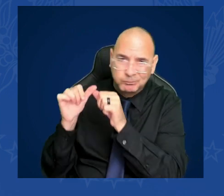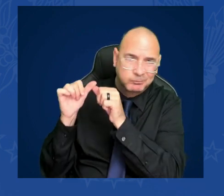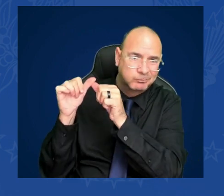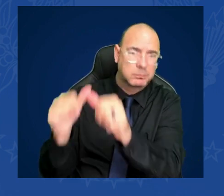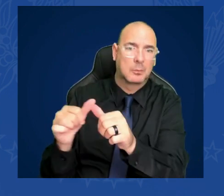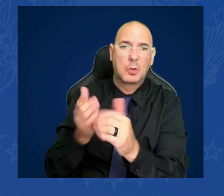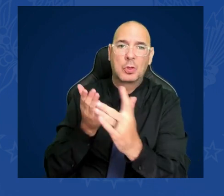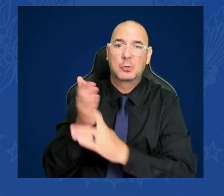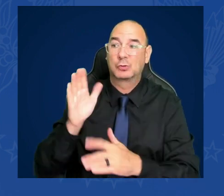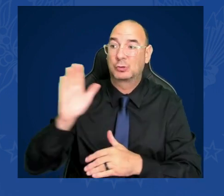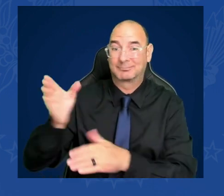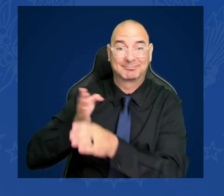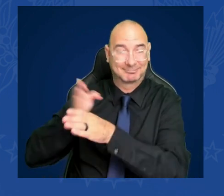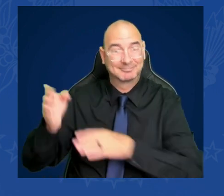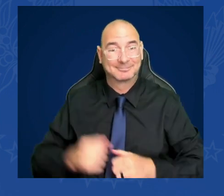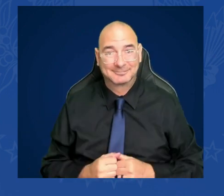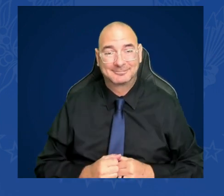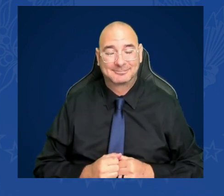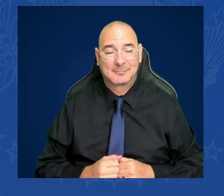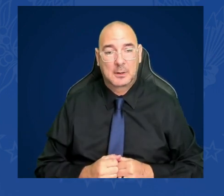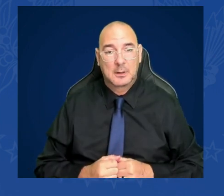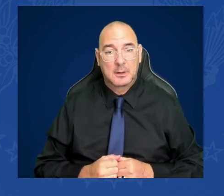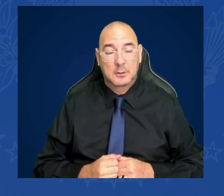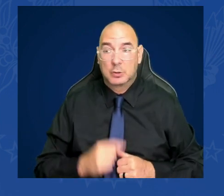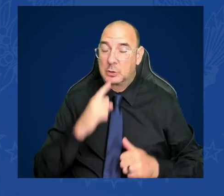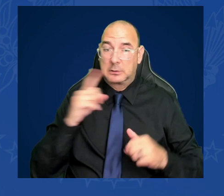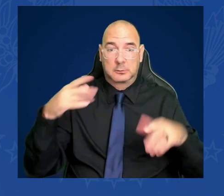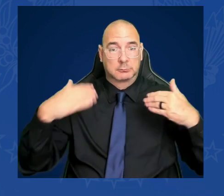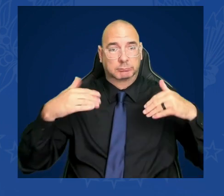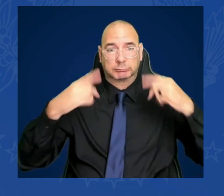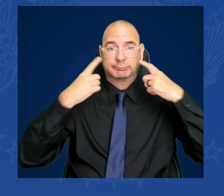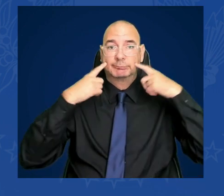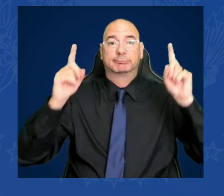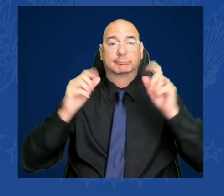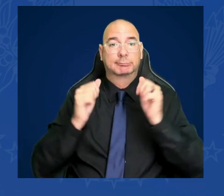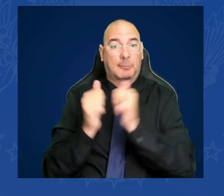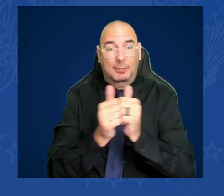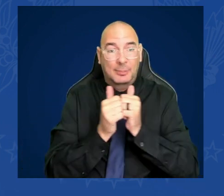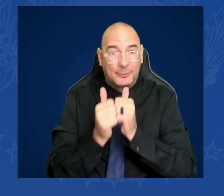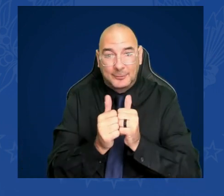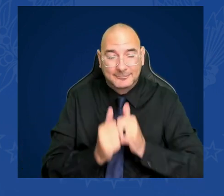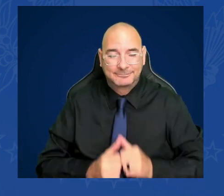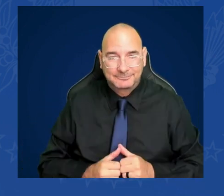And you made it through, together, in such a demanding military training